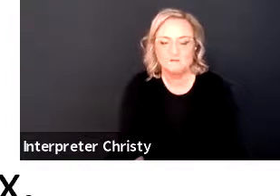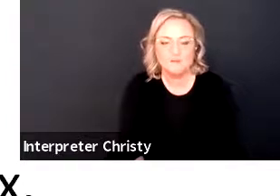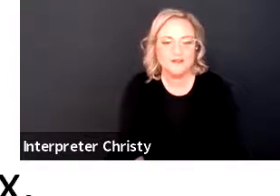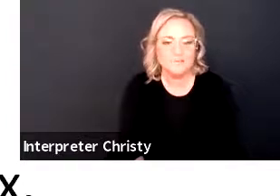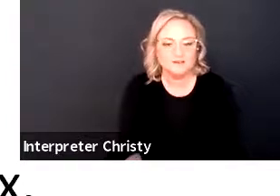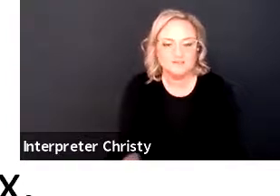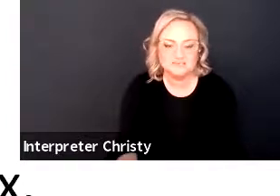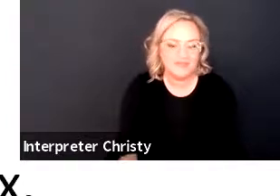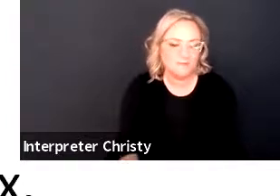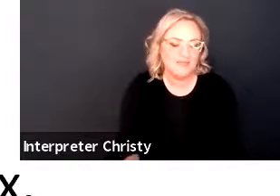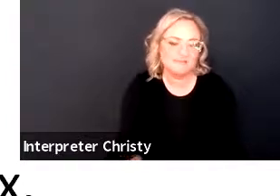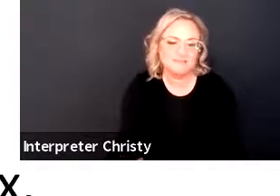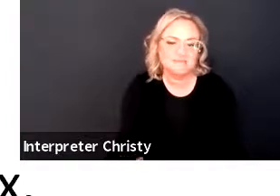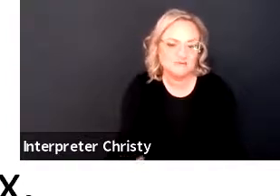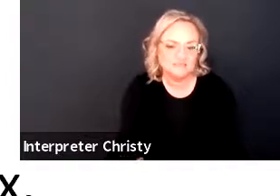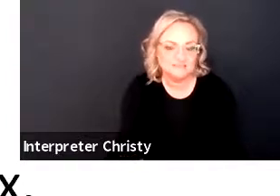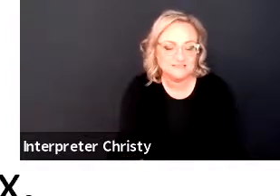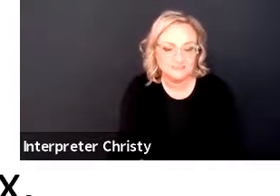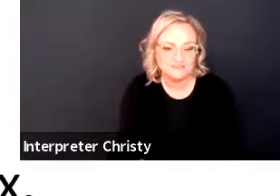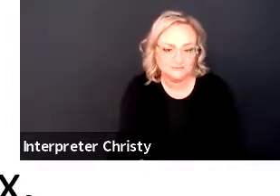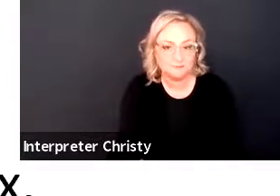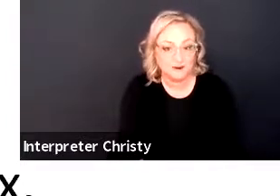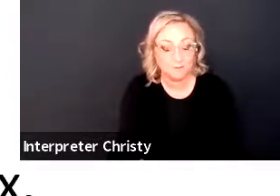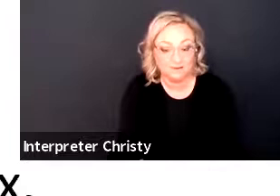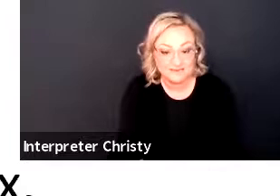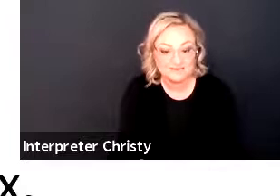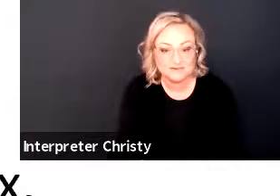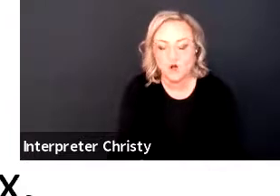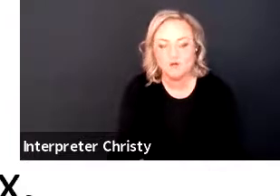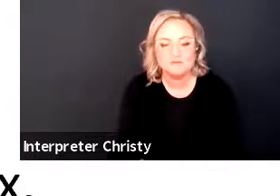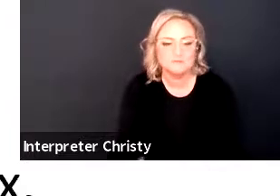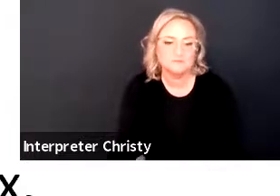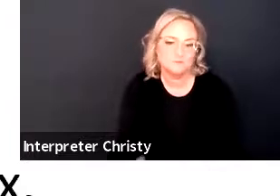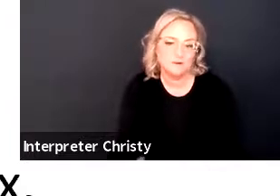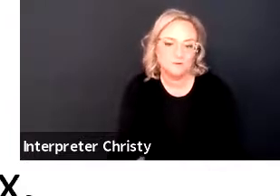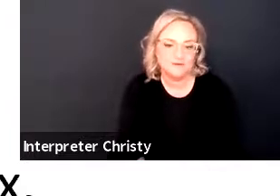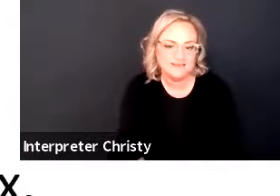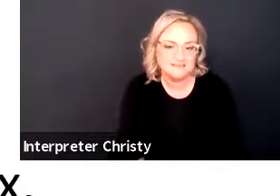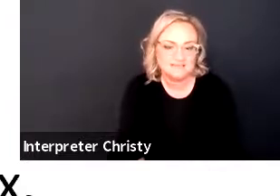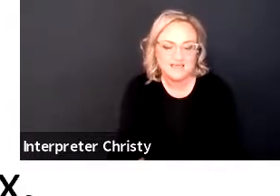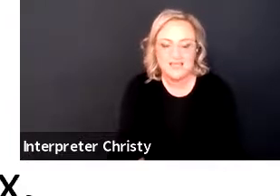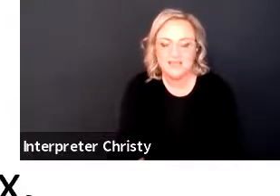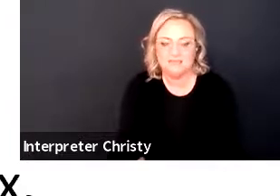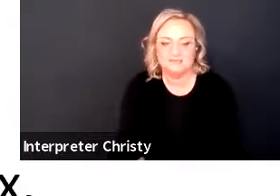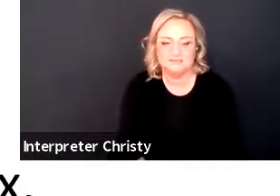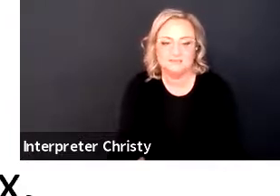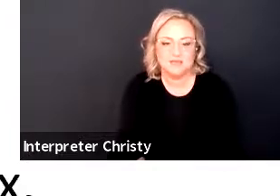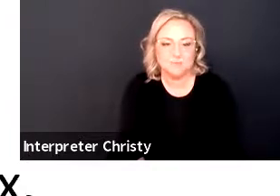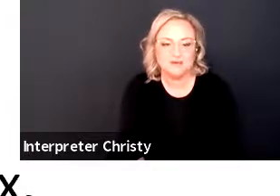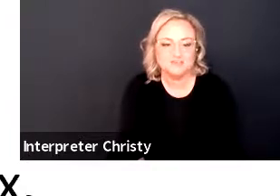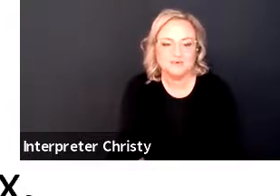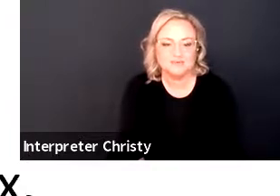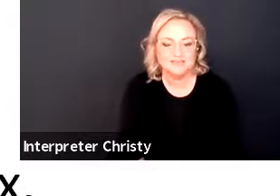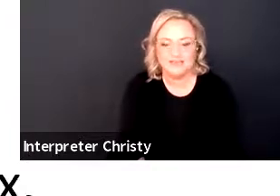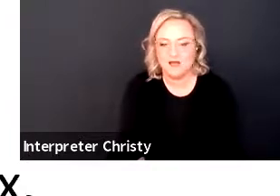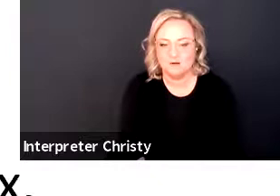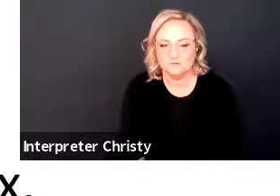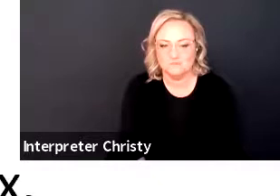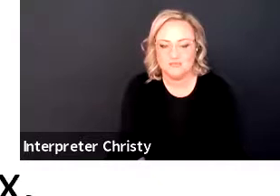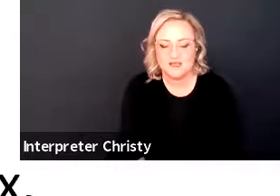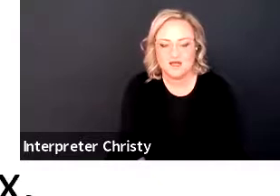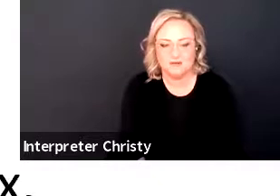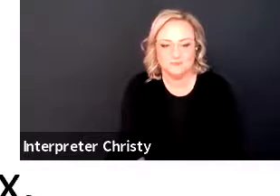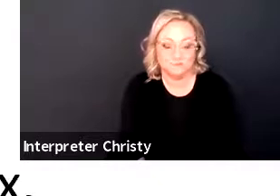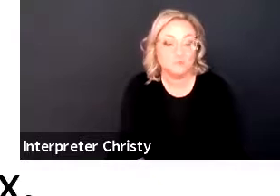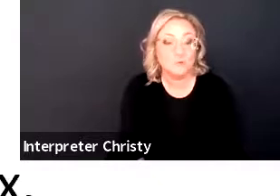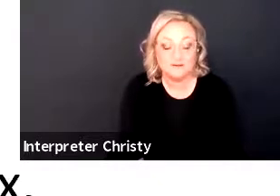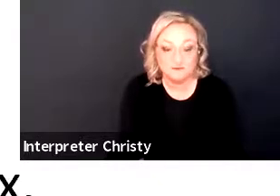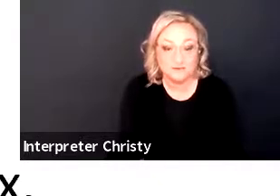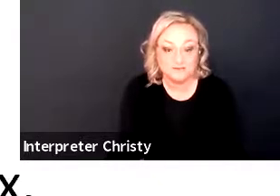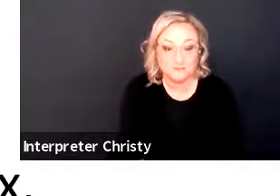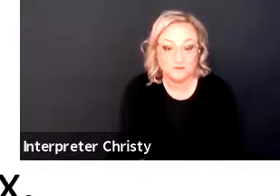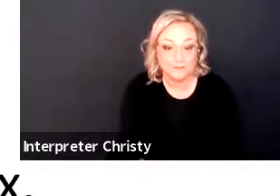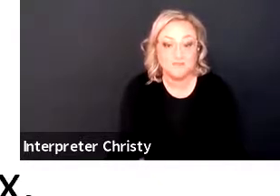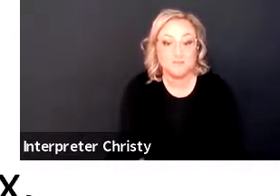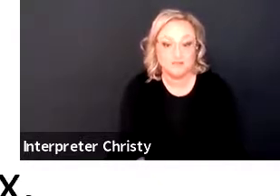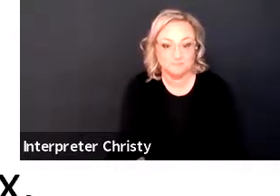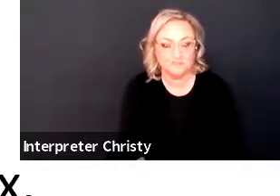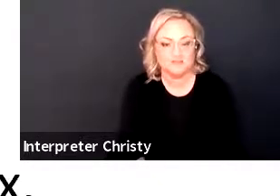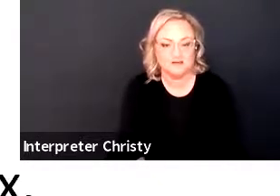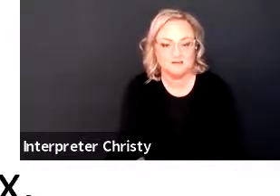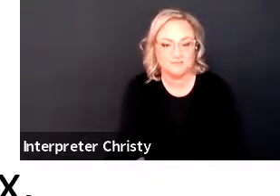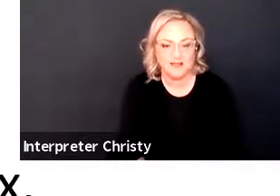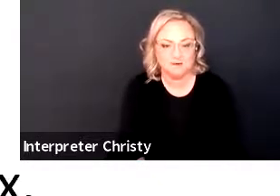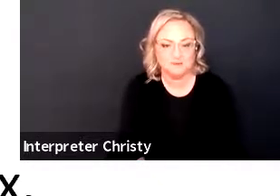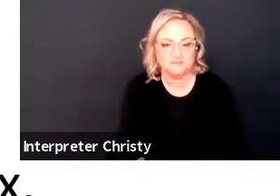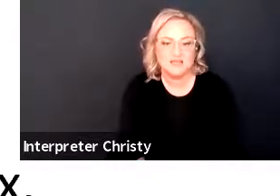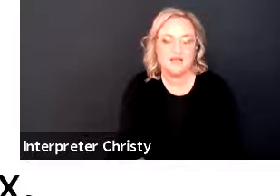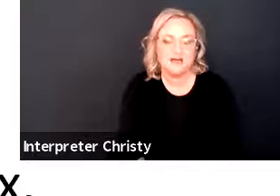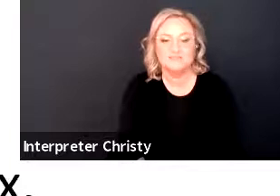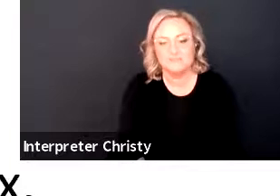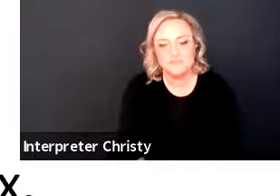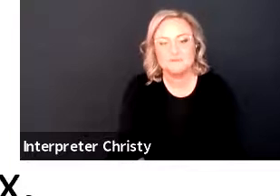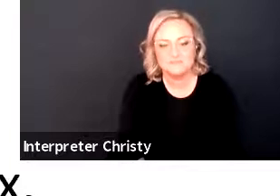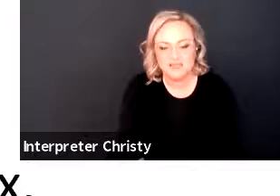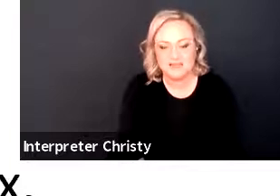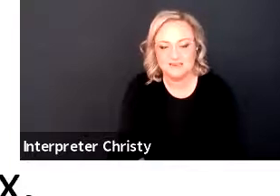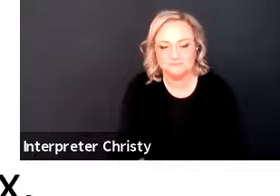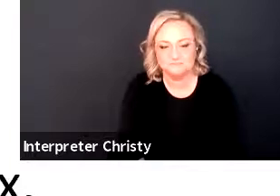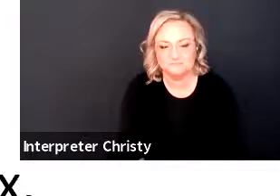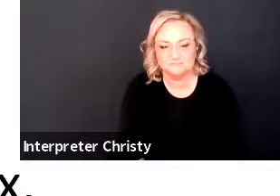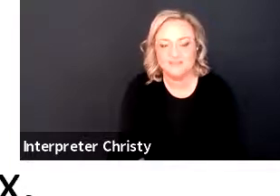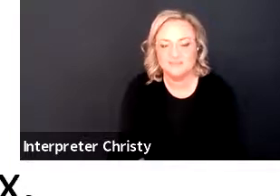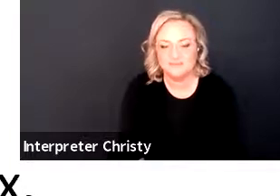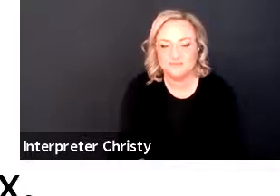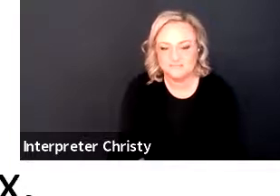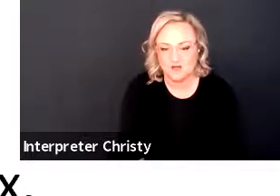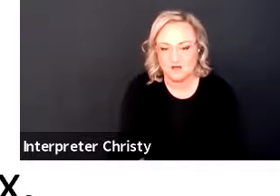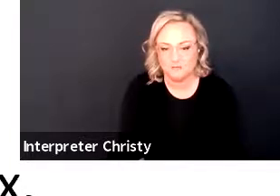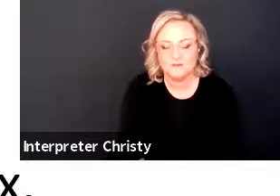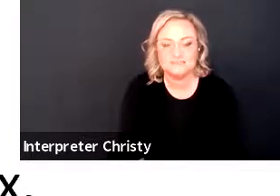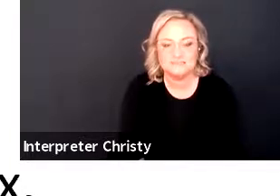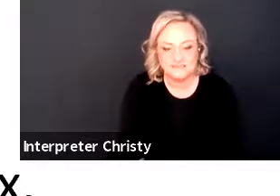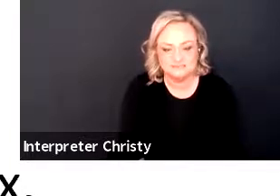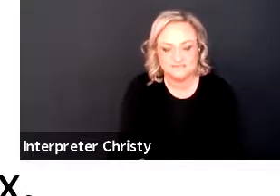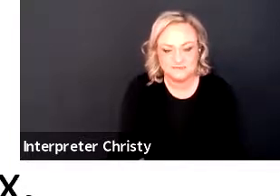Interpreter Christy : From what I watched tonight we have seven seven different priorities and all of those priorities and watching those laid out there was quite a few, I just want to wrap them up, we talked about the theme of tonight, I think that we saw was safety.